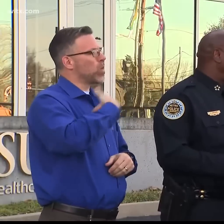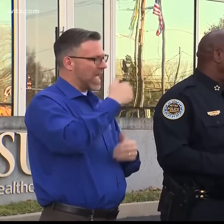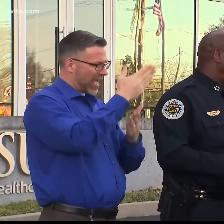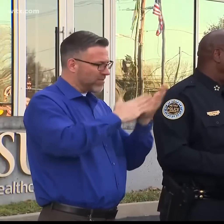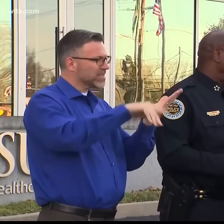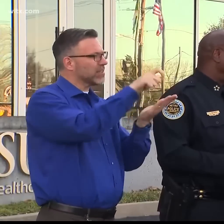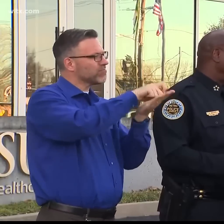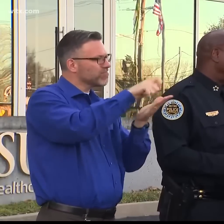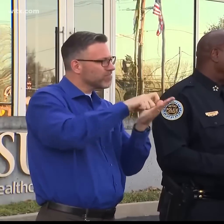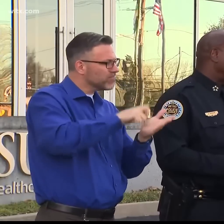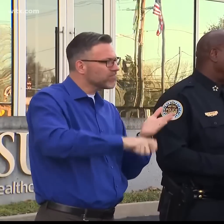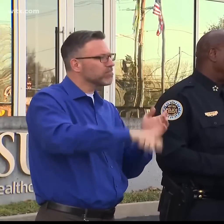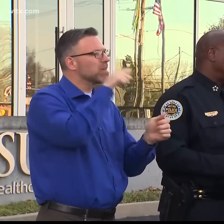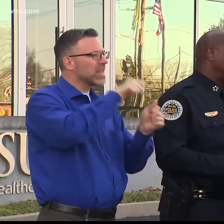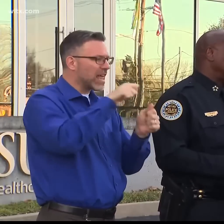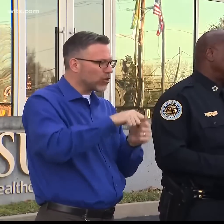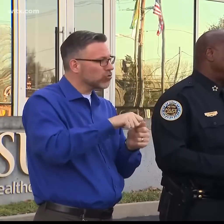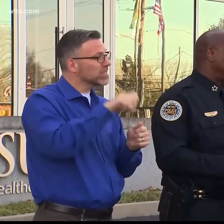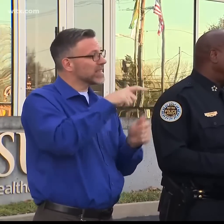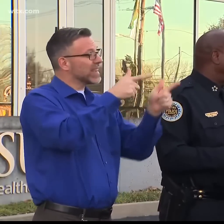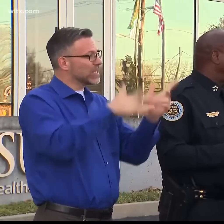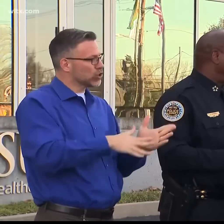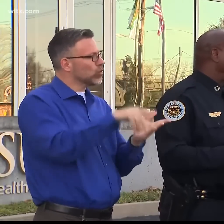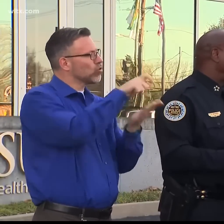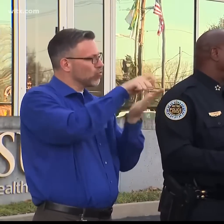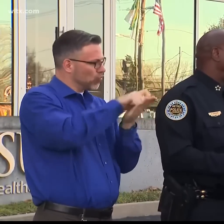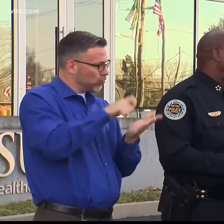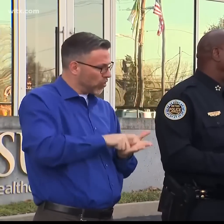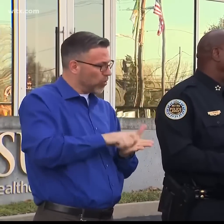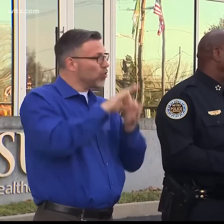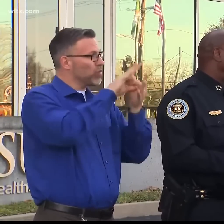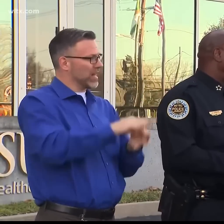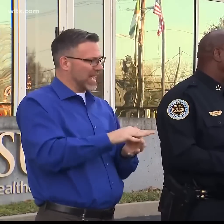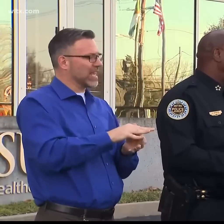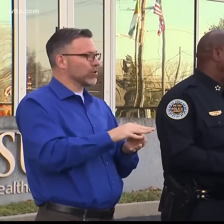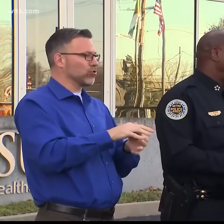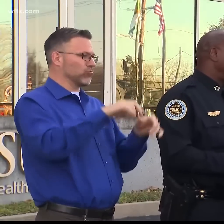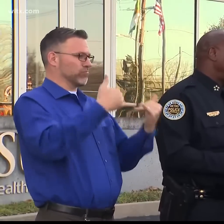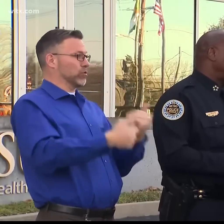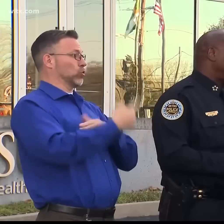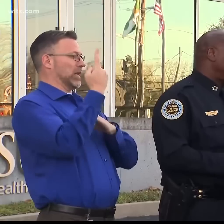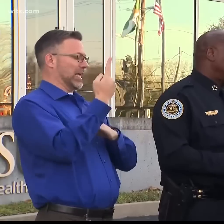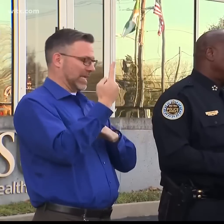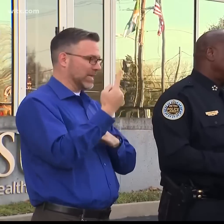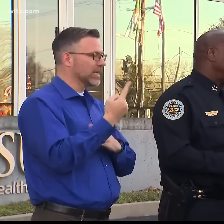that pertain to this date, the actual incident. We have a map drawn out of how